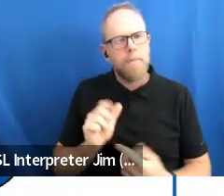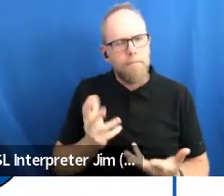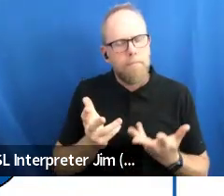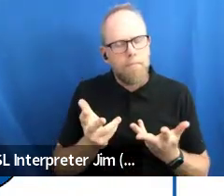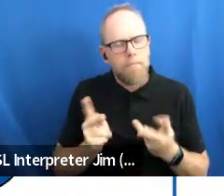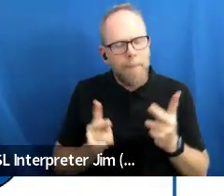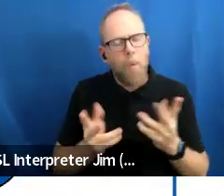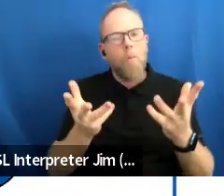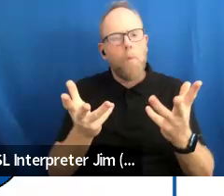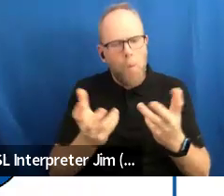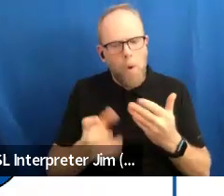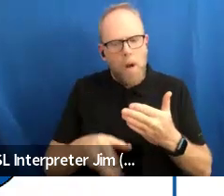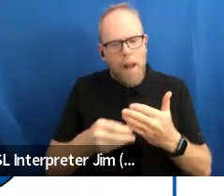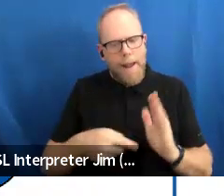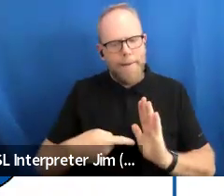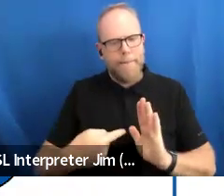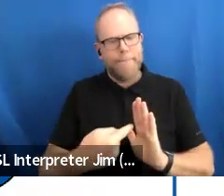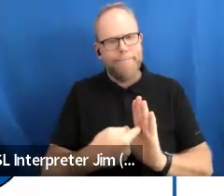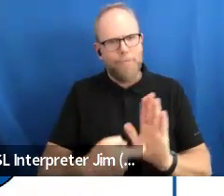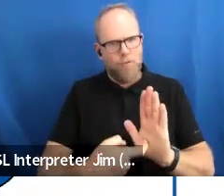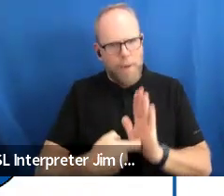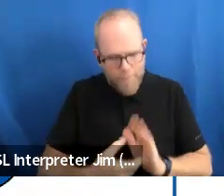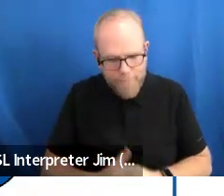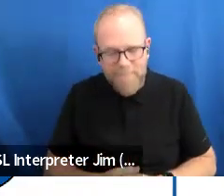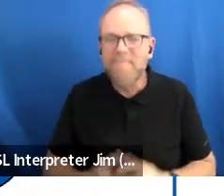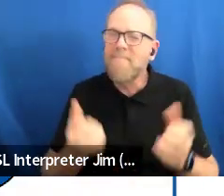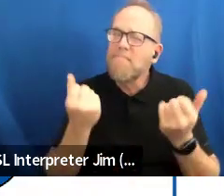Because all of these cities that had public transportation companies,